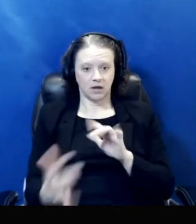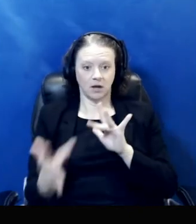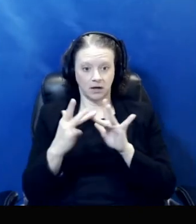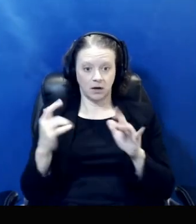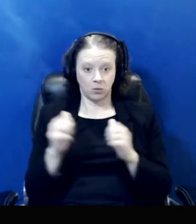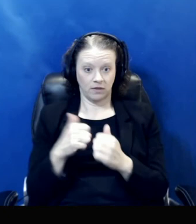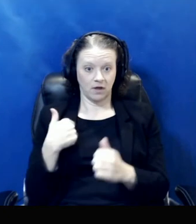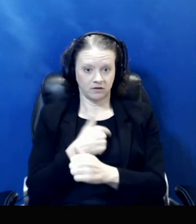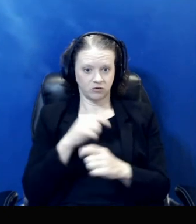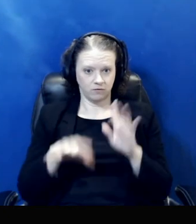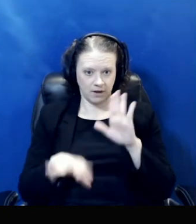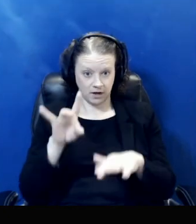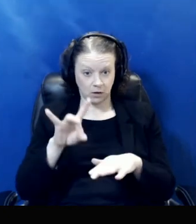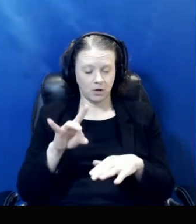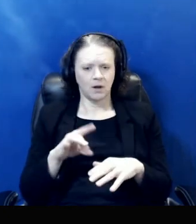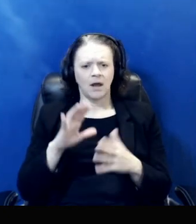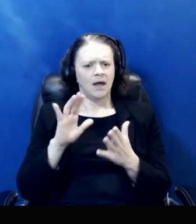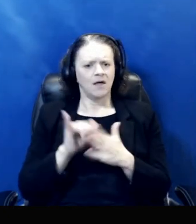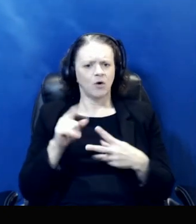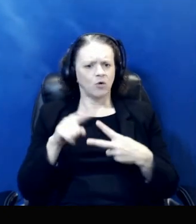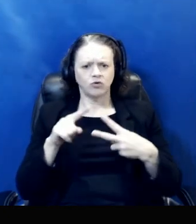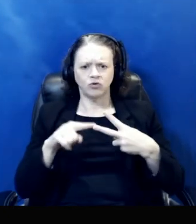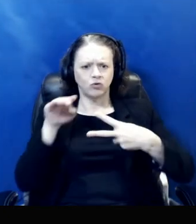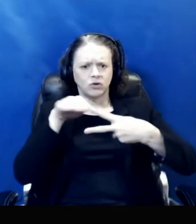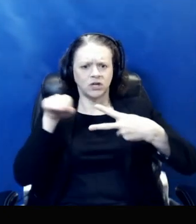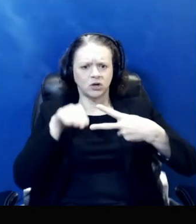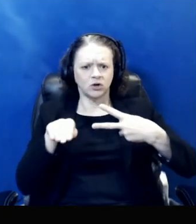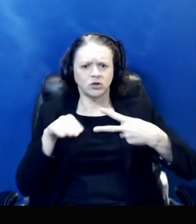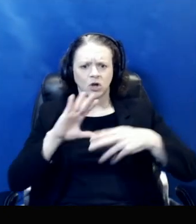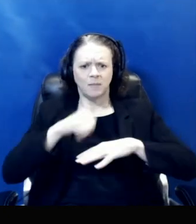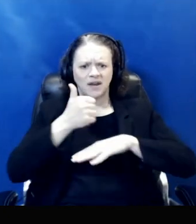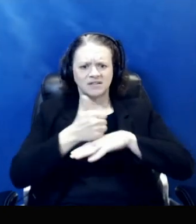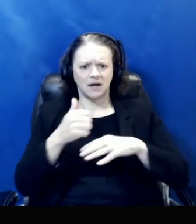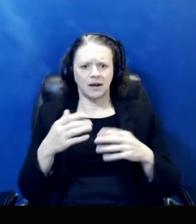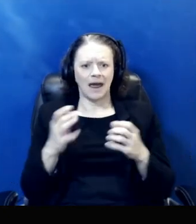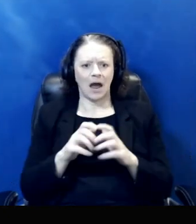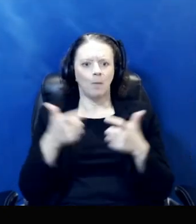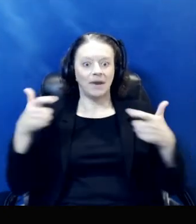and they're based of the size of the title essentially. So we have simple titles,